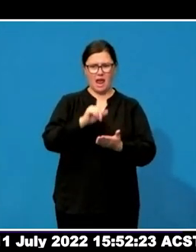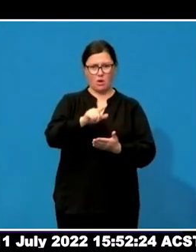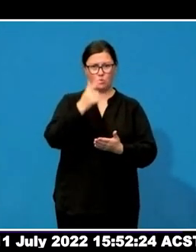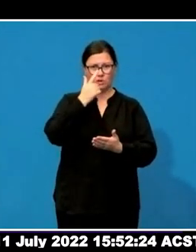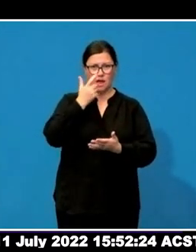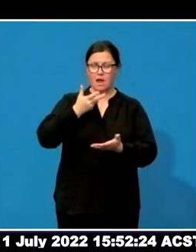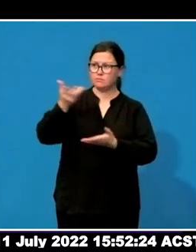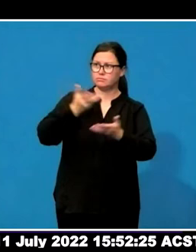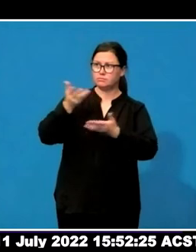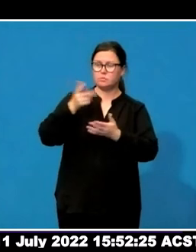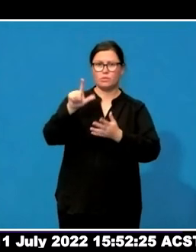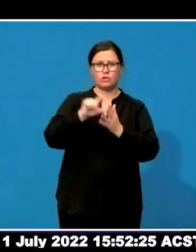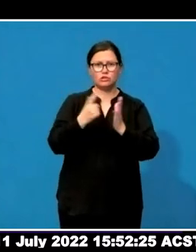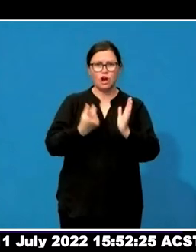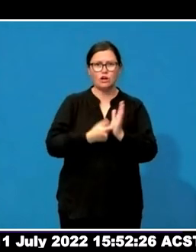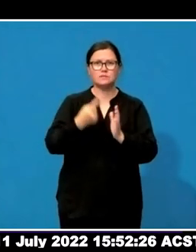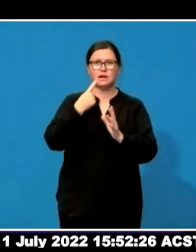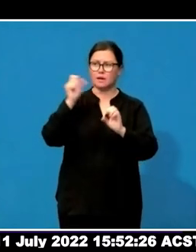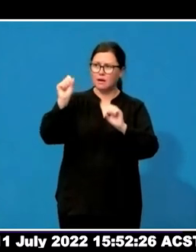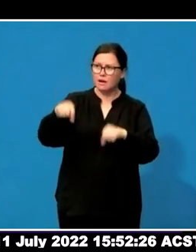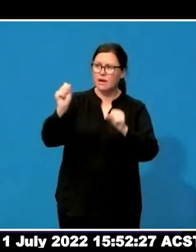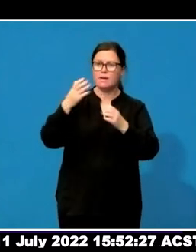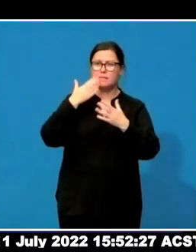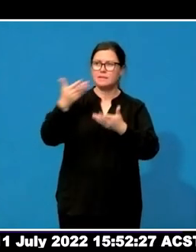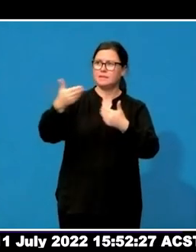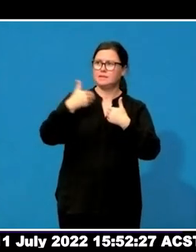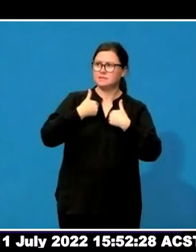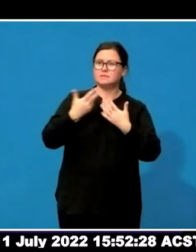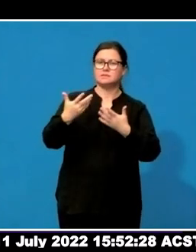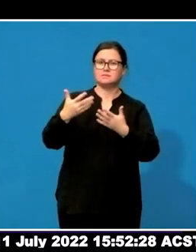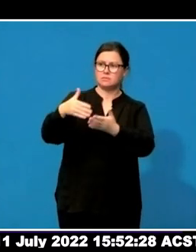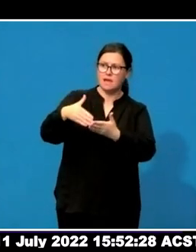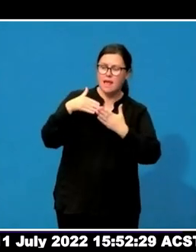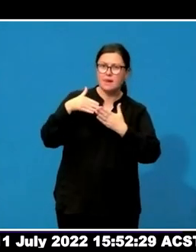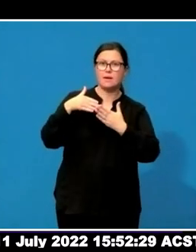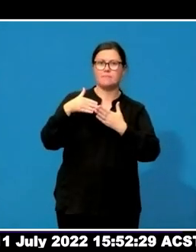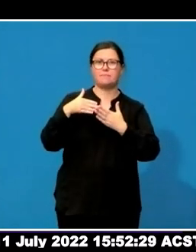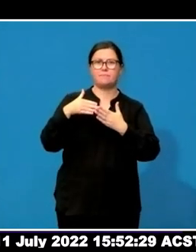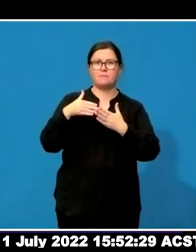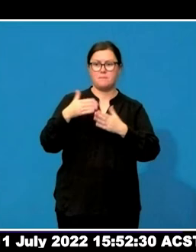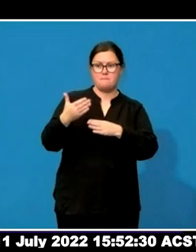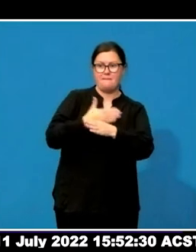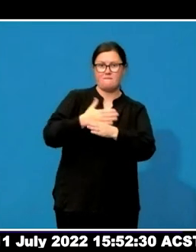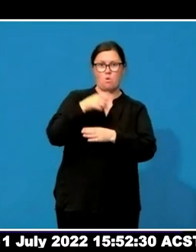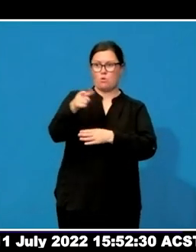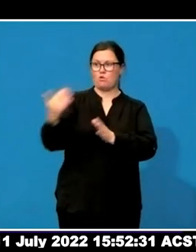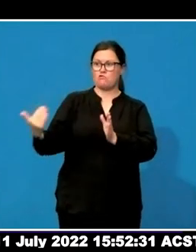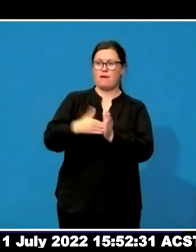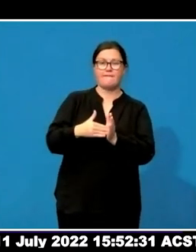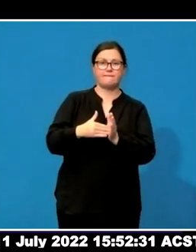any treatment if there was nobody who could communicate fully with him. I think that was the point. MR GRIFFIN: It was, Chair. Yes. JODY BARNEY: Yes, right.